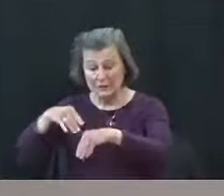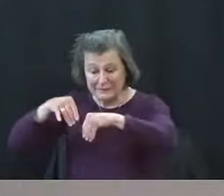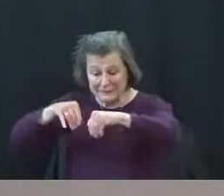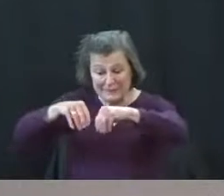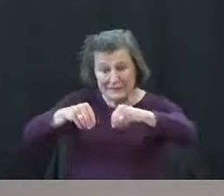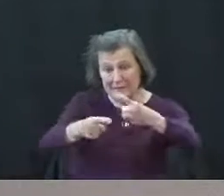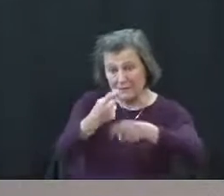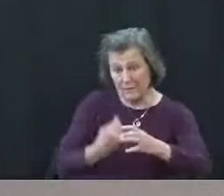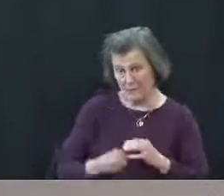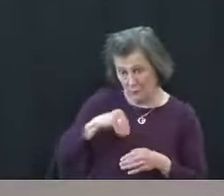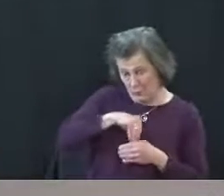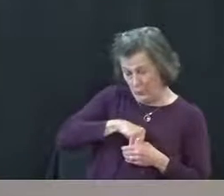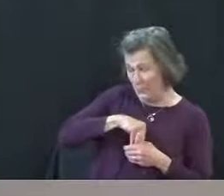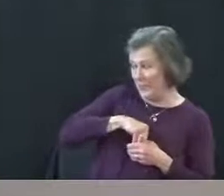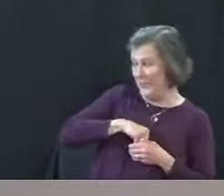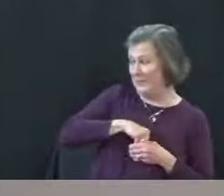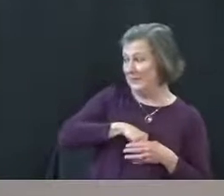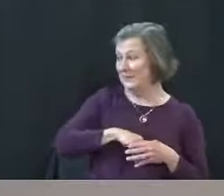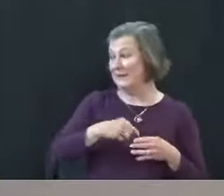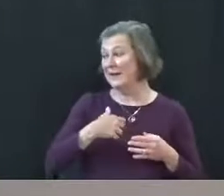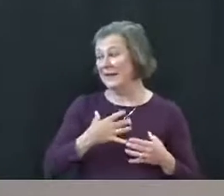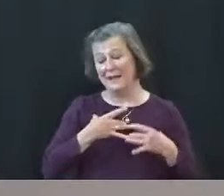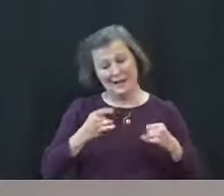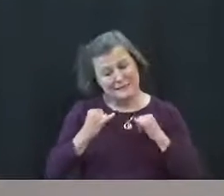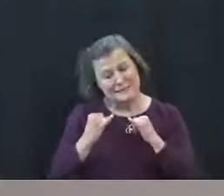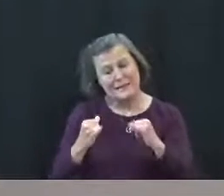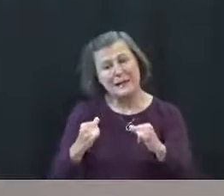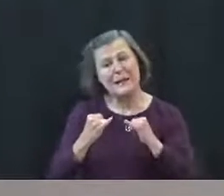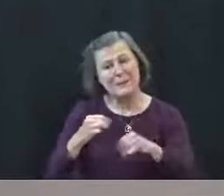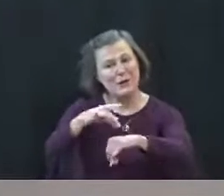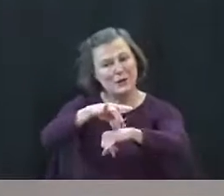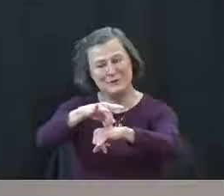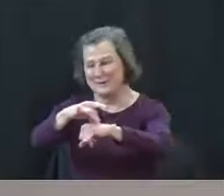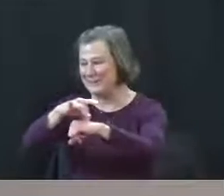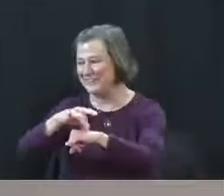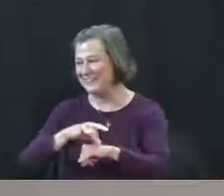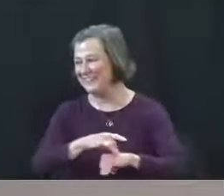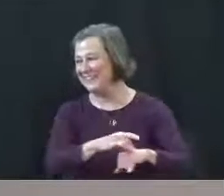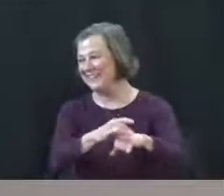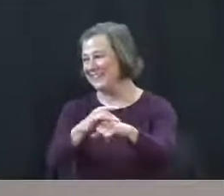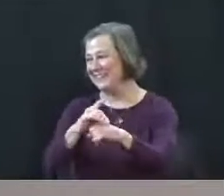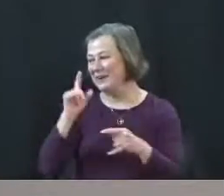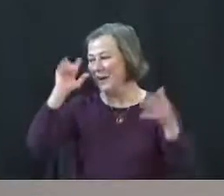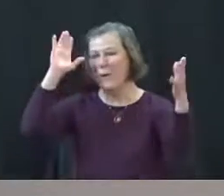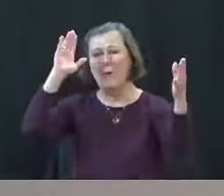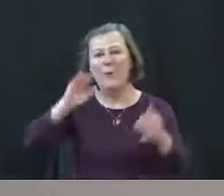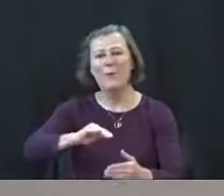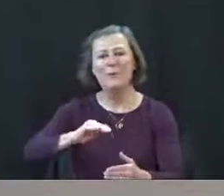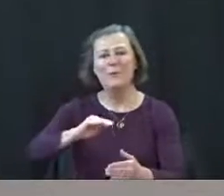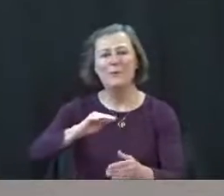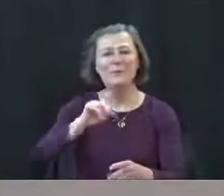I'd like to be that earth, a home where life begins.